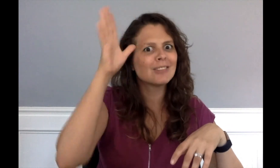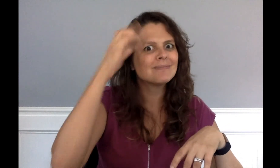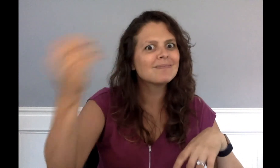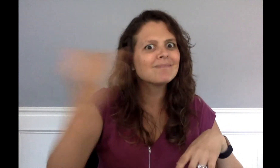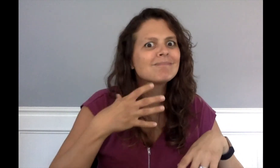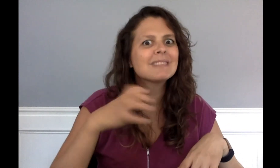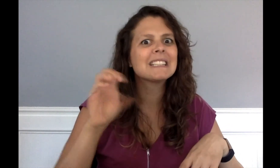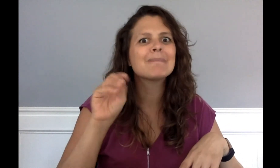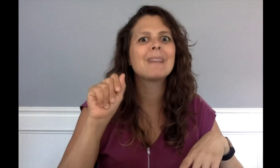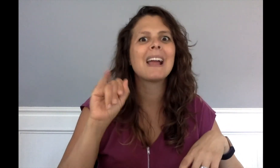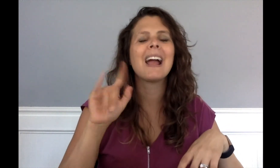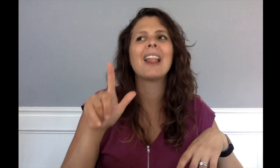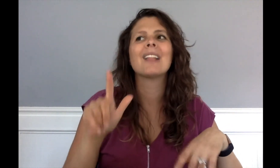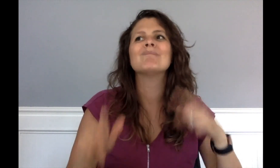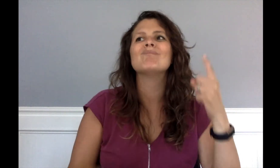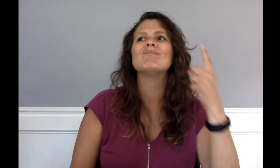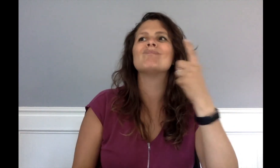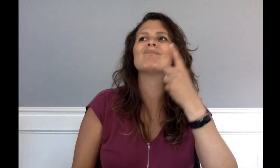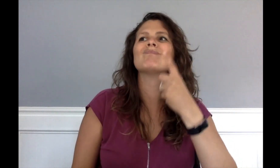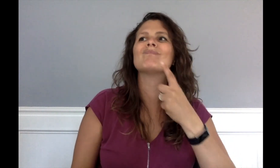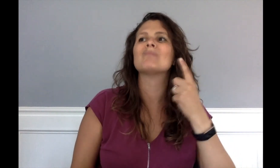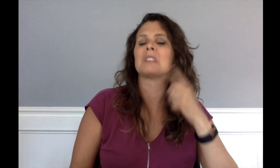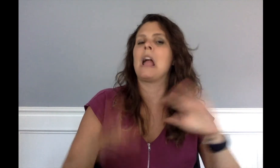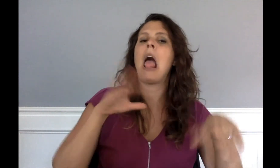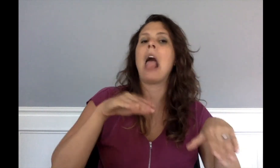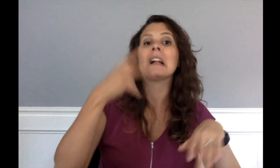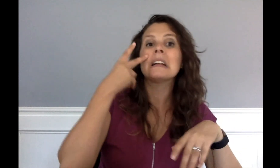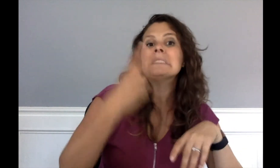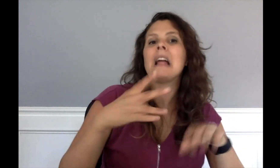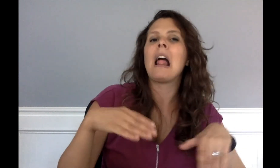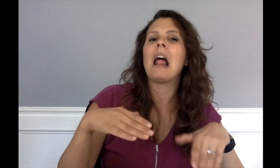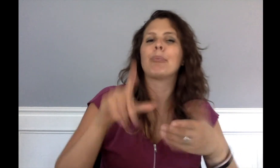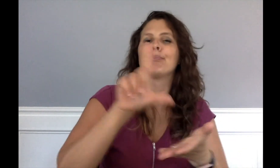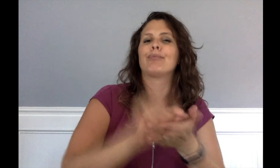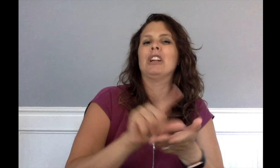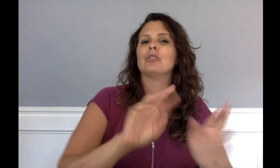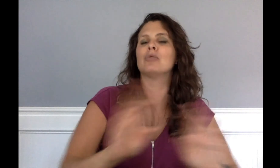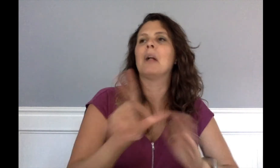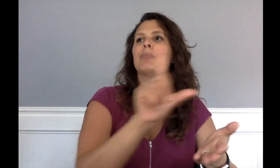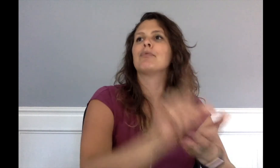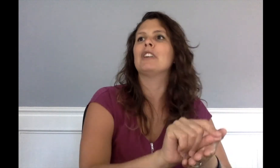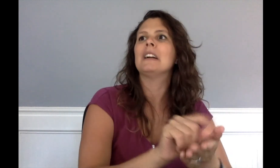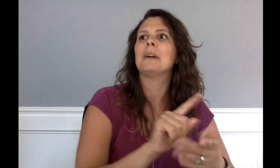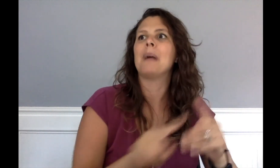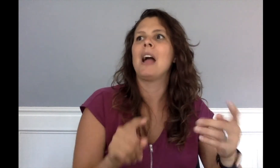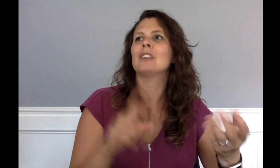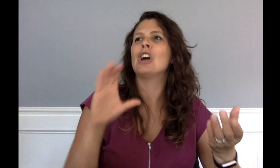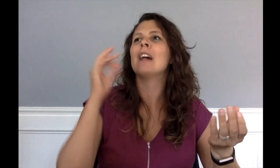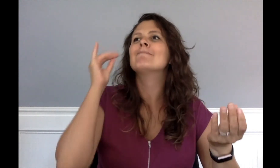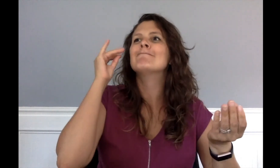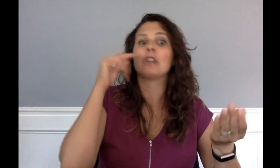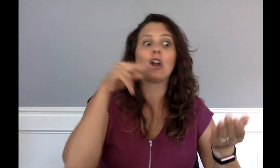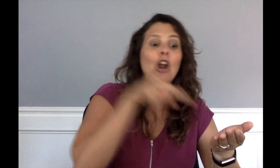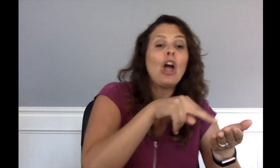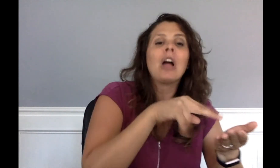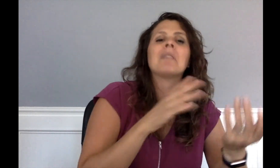And he couldn't stop thinking about the e-mail from his mom and dad. Charlie hadn't looked at it yet.